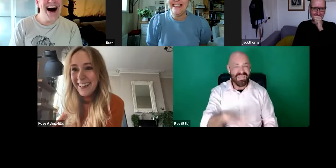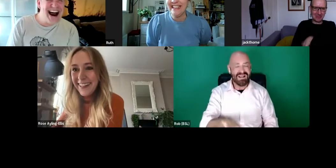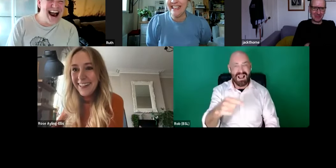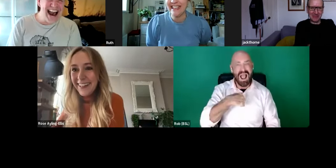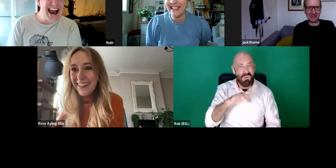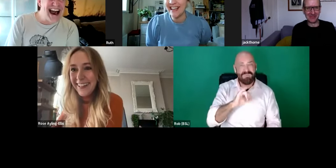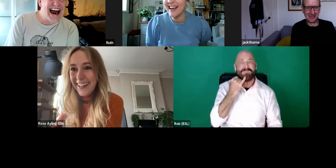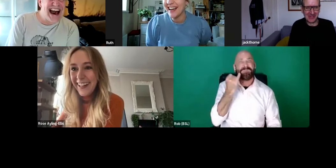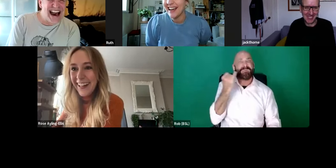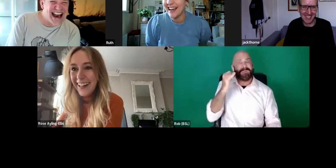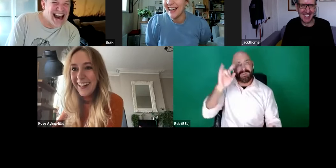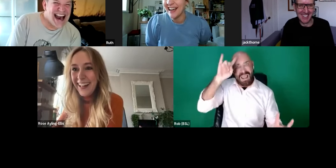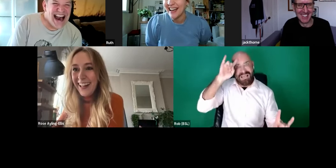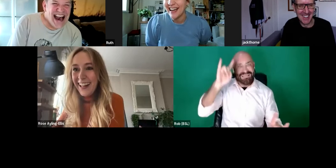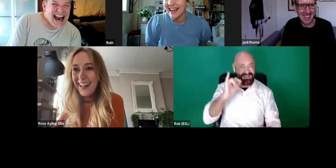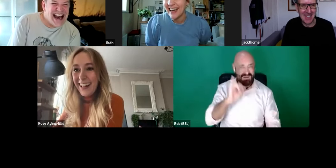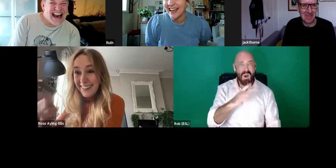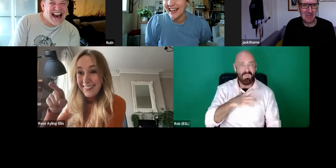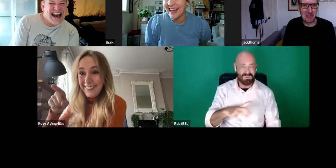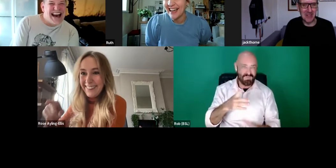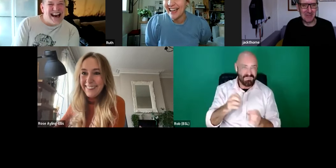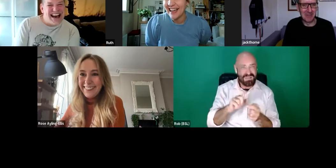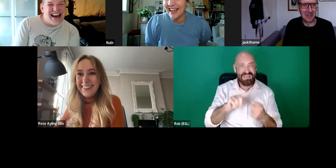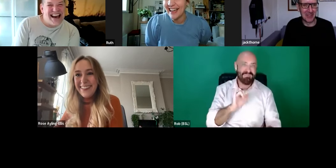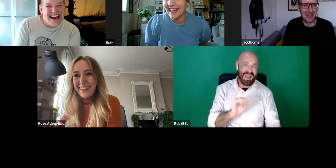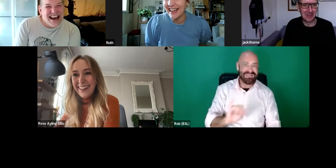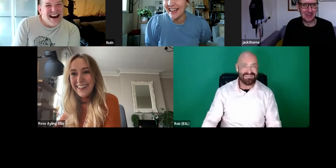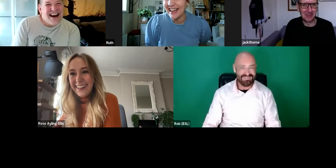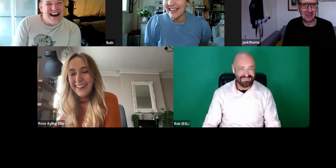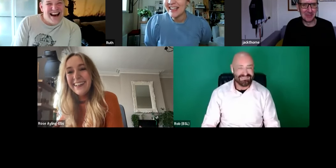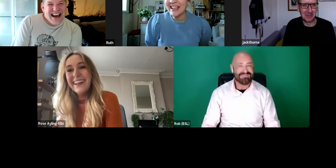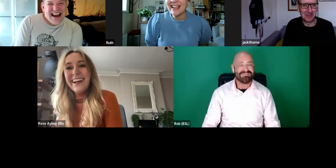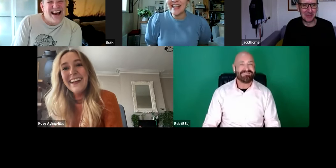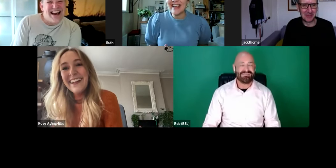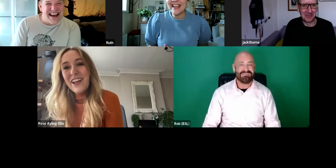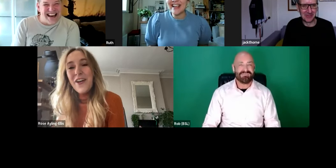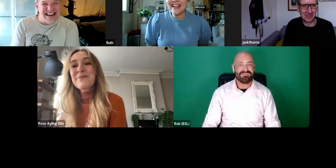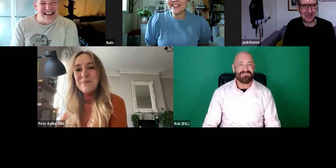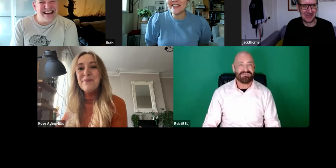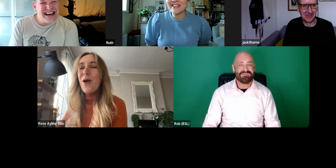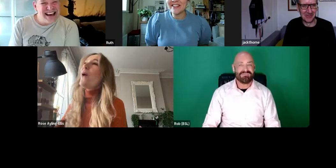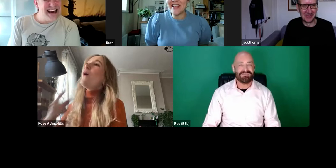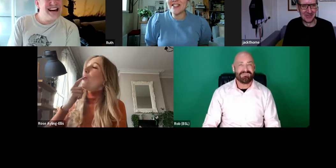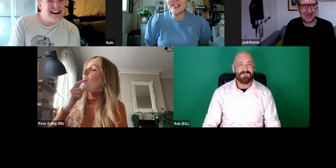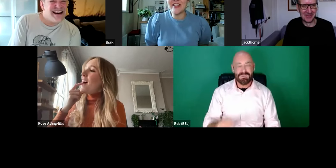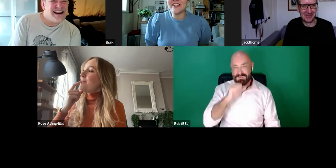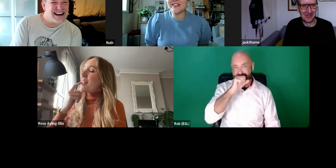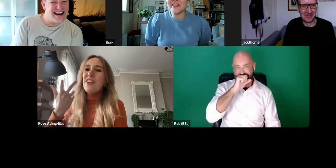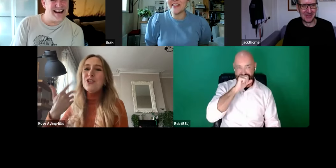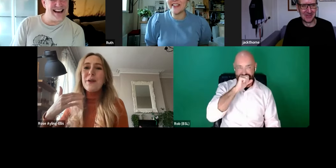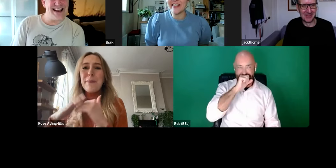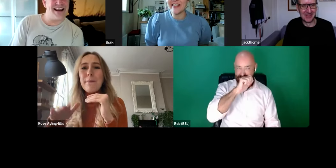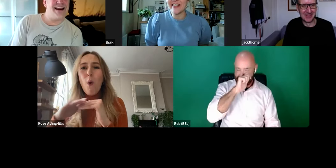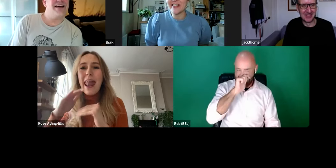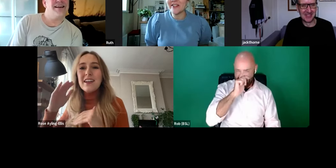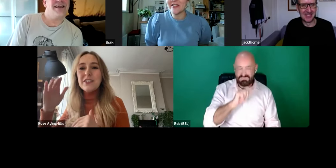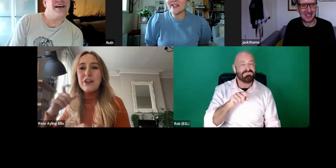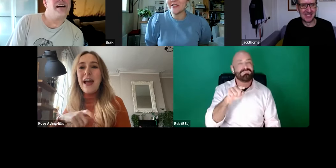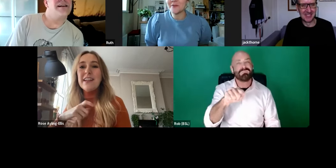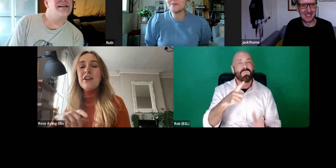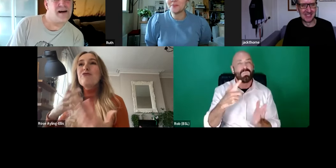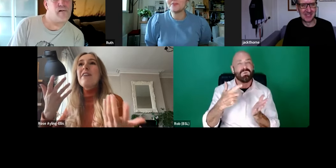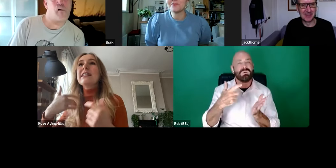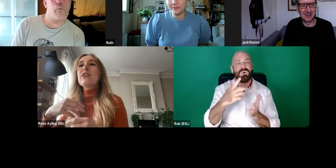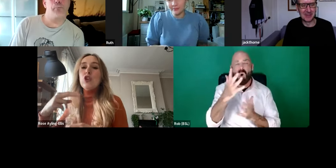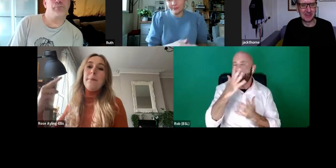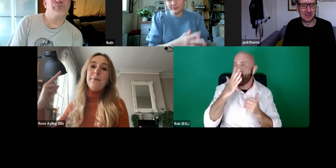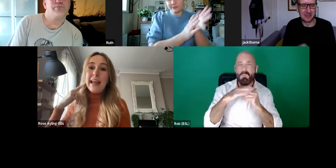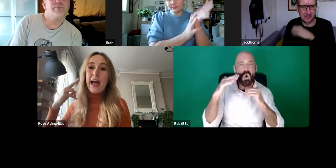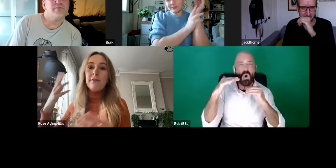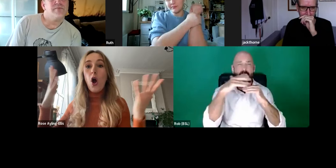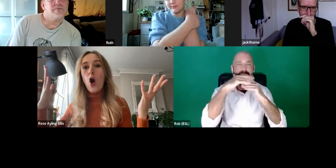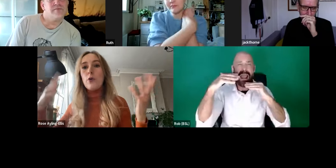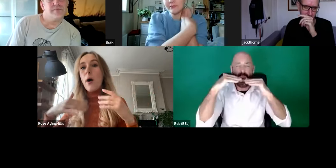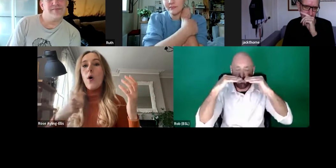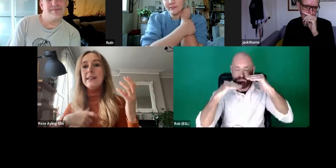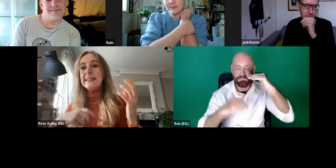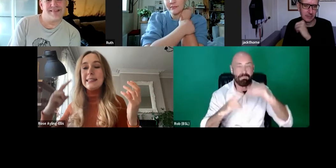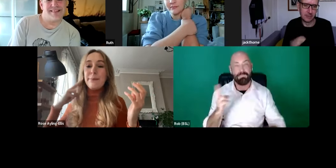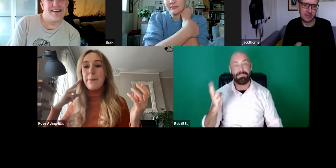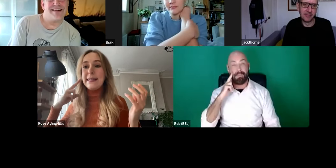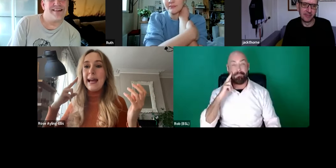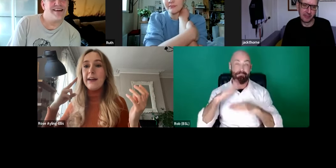Or a bit more layered character rather than just deaf, "oh my whole identity is about